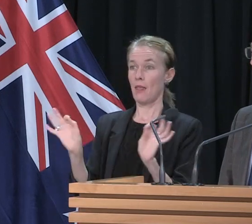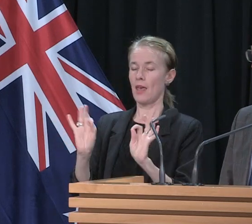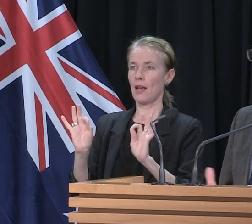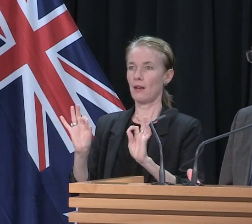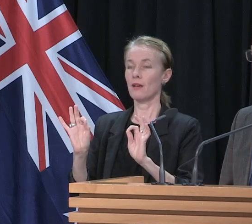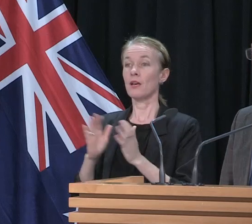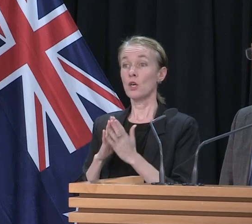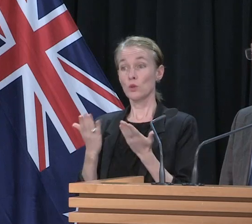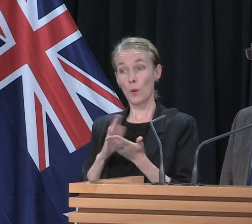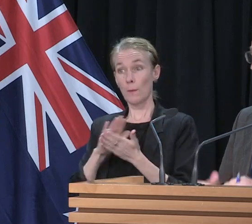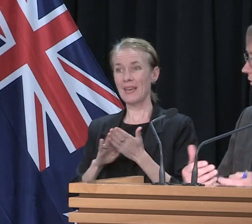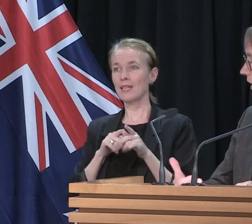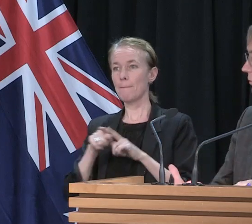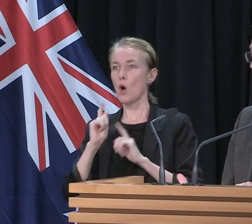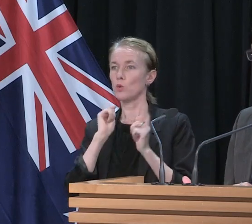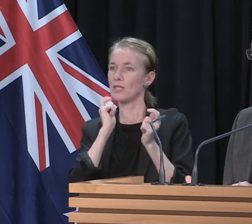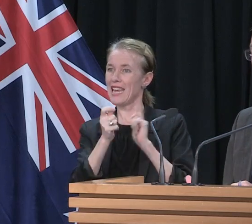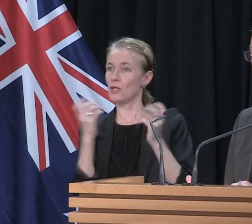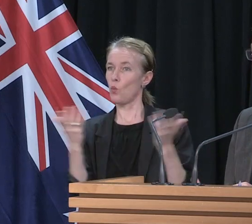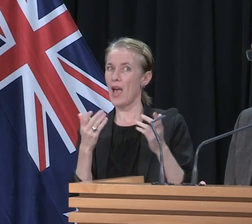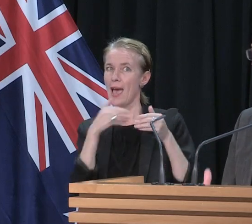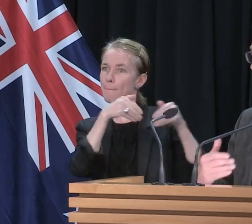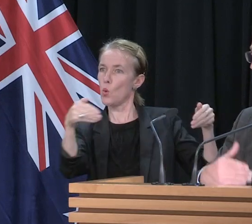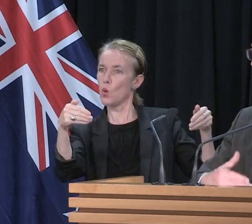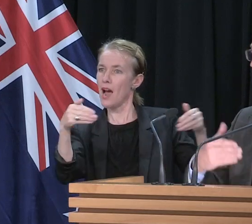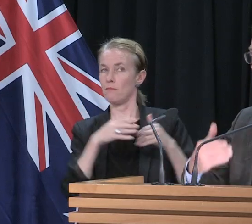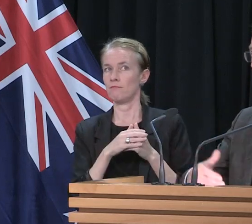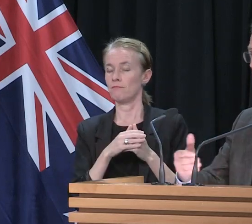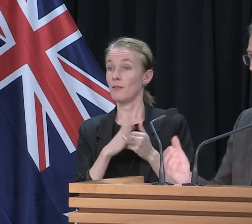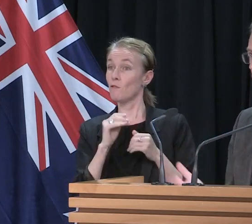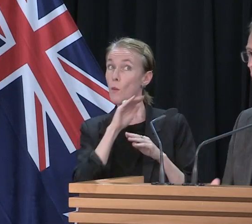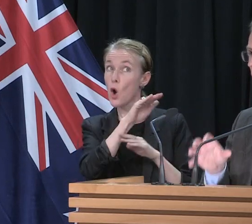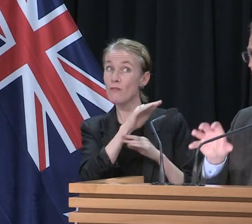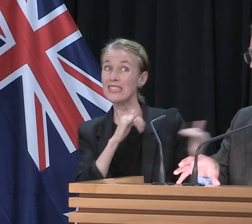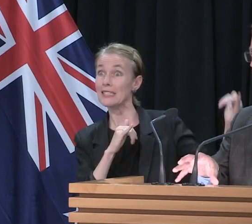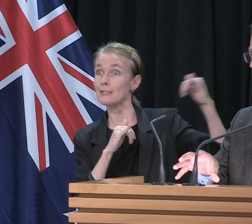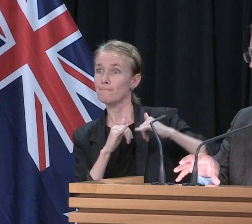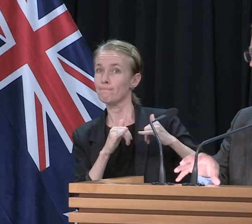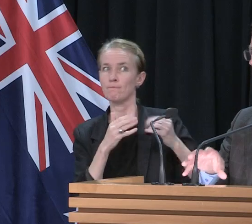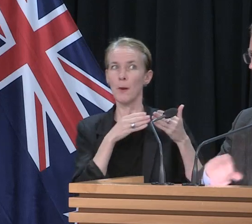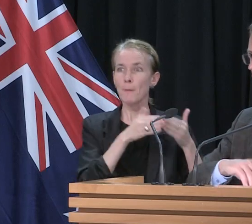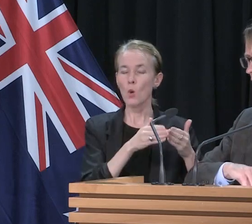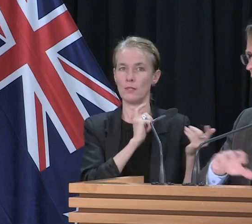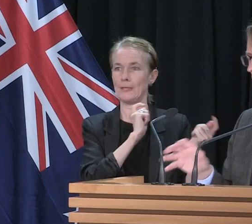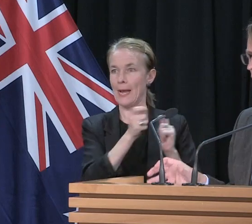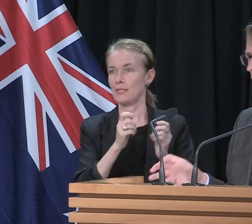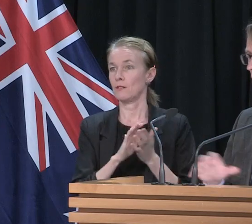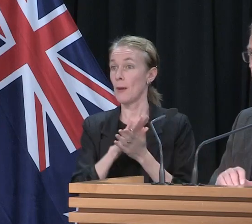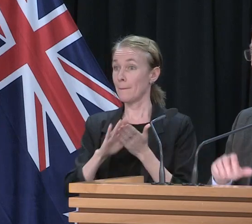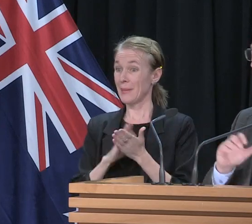infection from COVID-19. So our testing is, as it should be - focused around the border. Anyone coming across